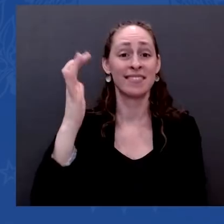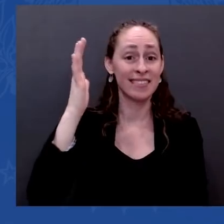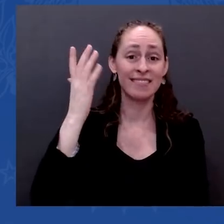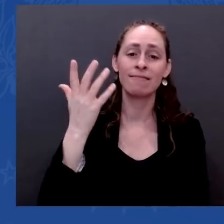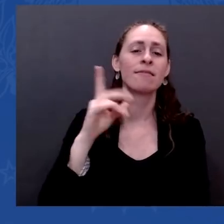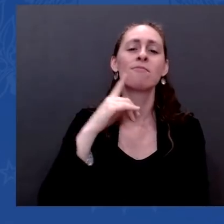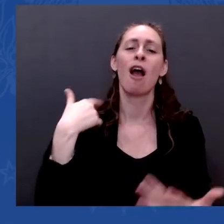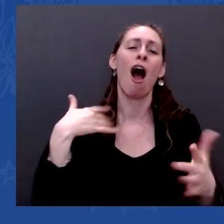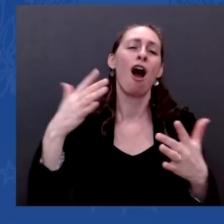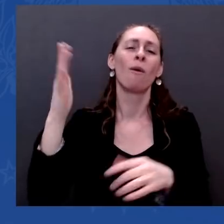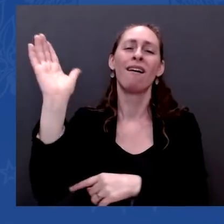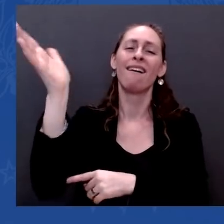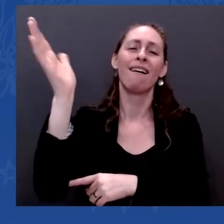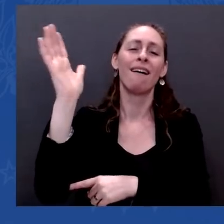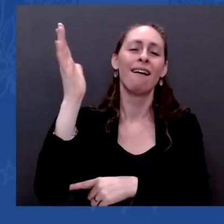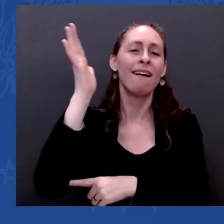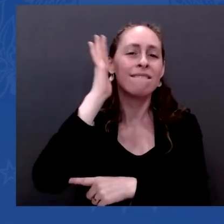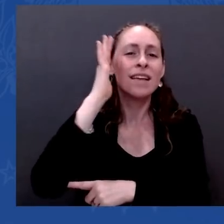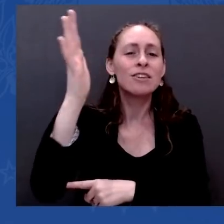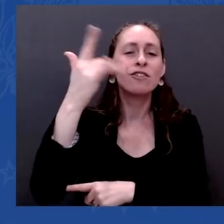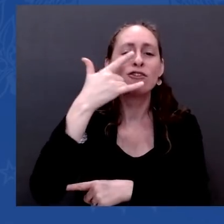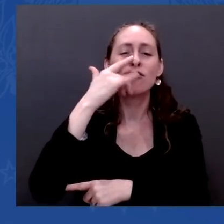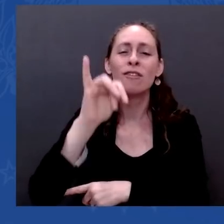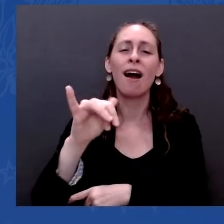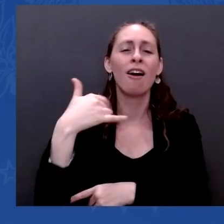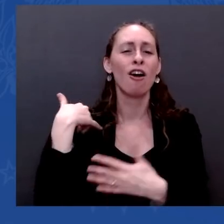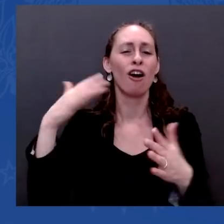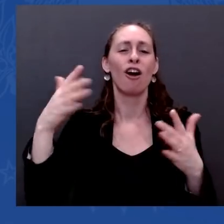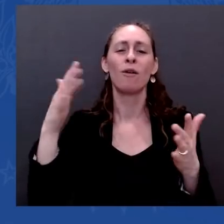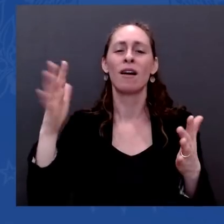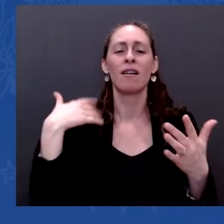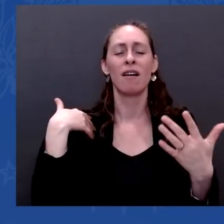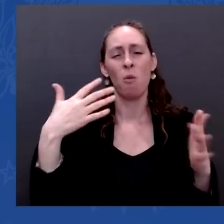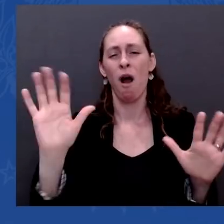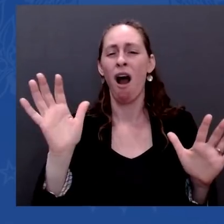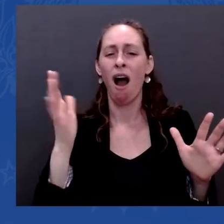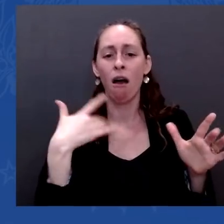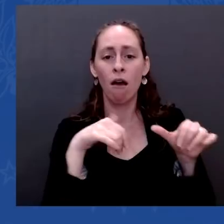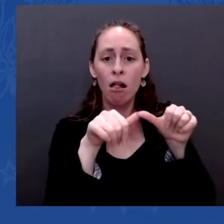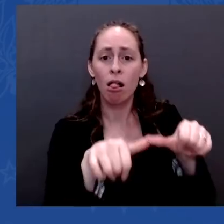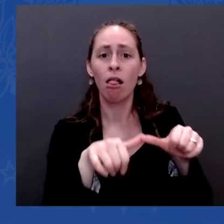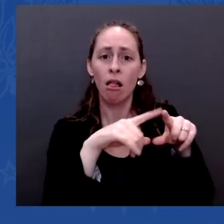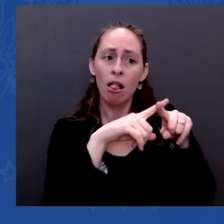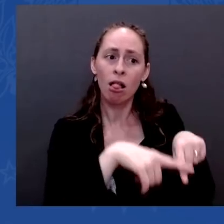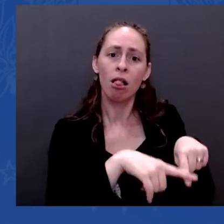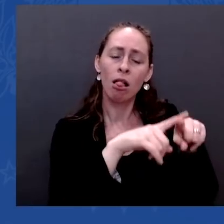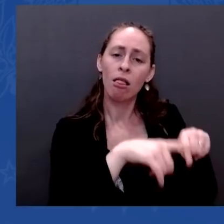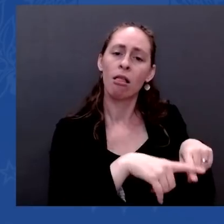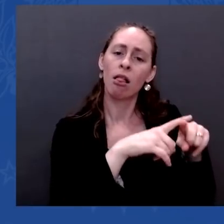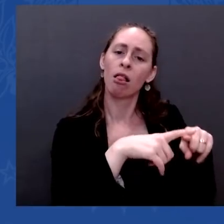And where gas is being used, we will switch to hydrogen. This will be a process that will happen faster